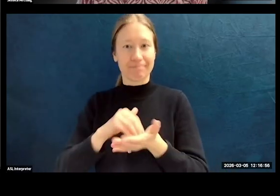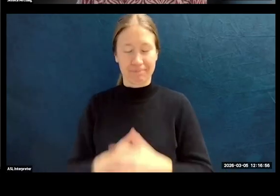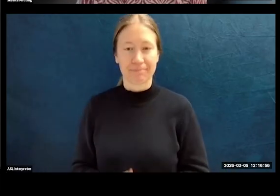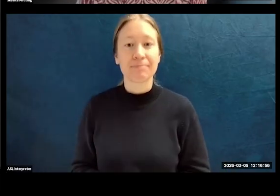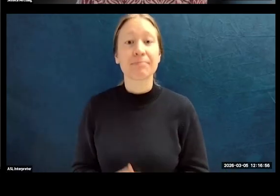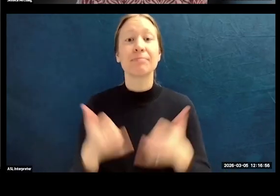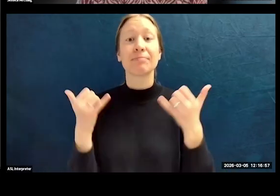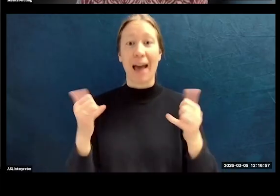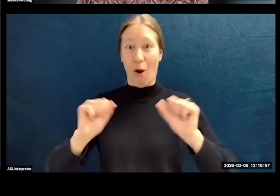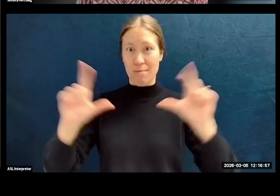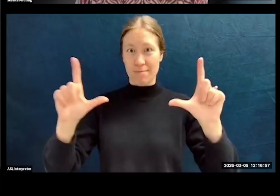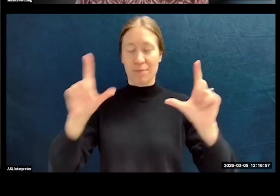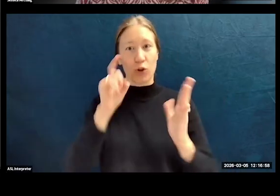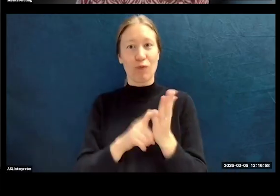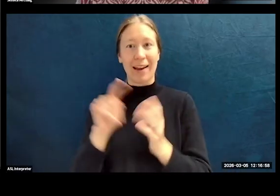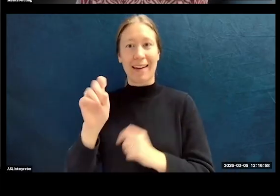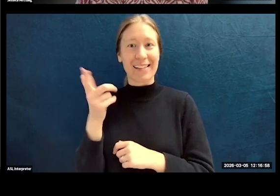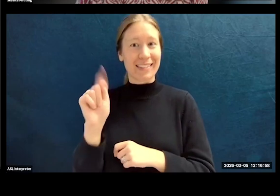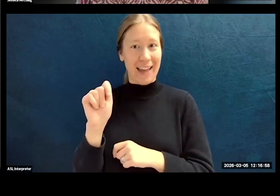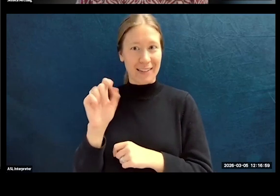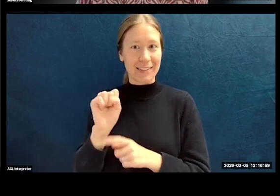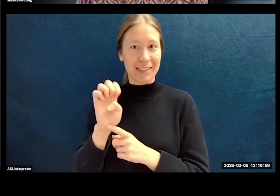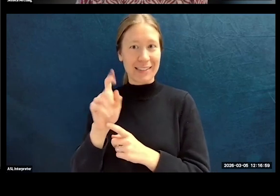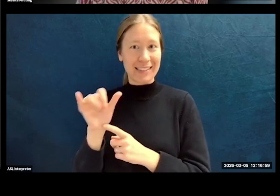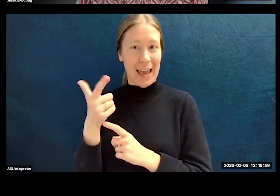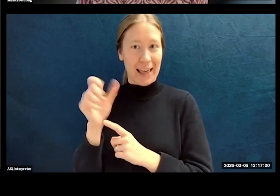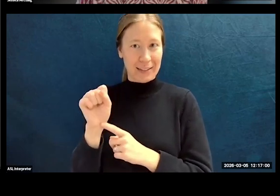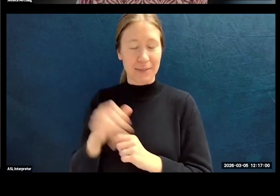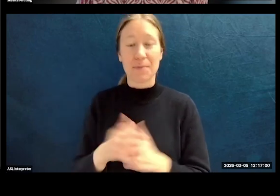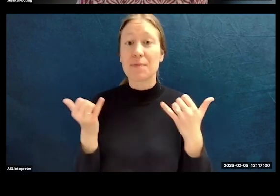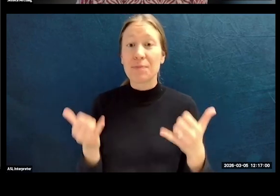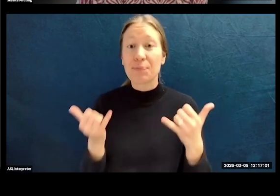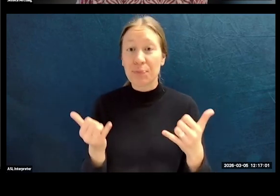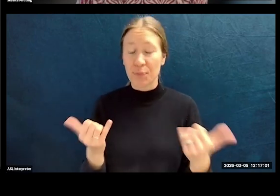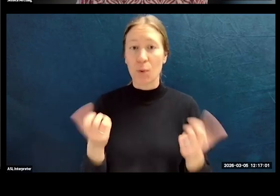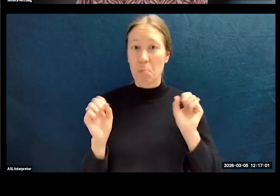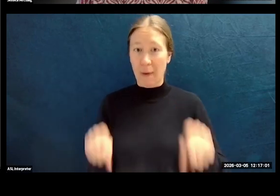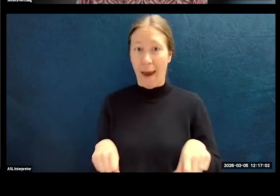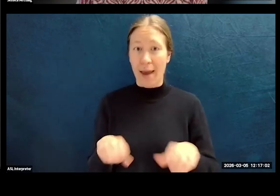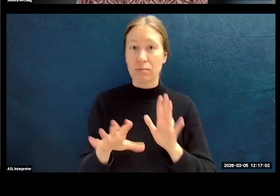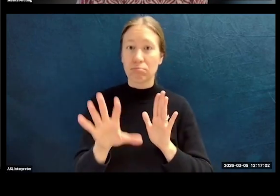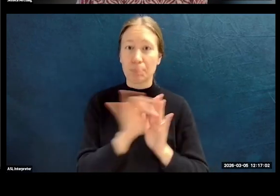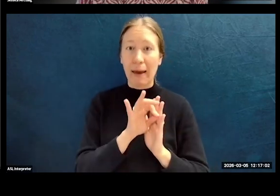I have a few more options. So, I can set the OCR to run on all pages in the document,